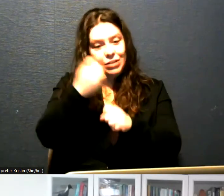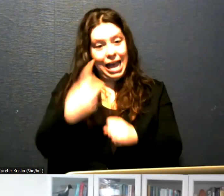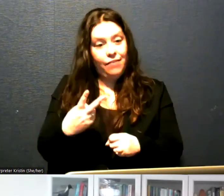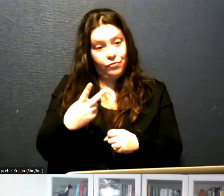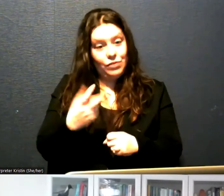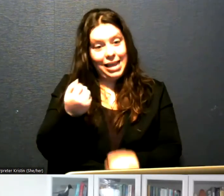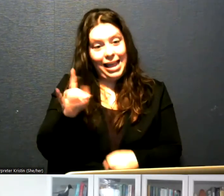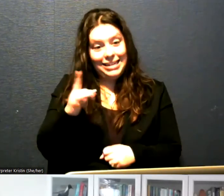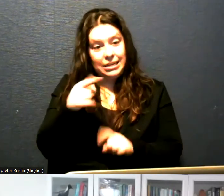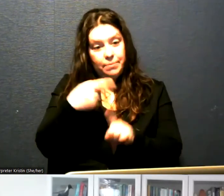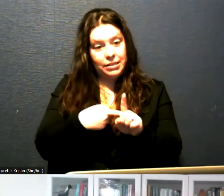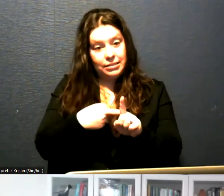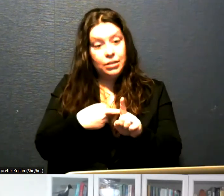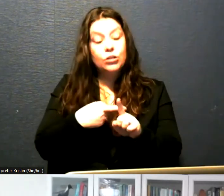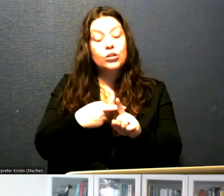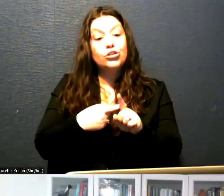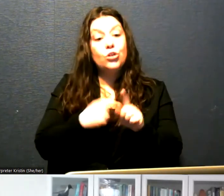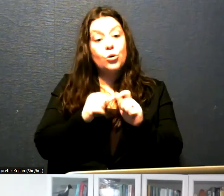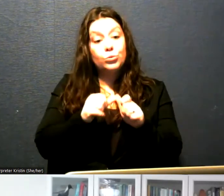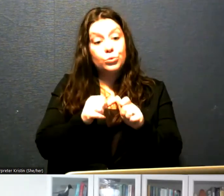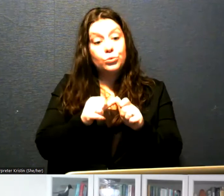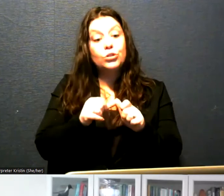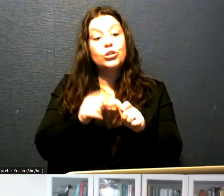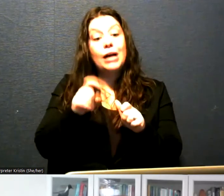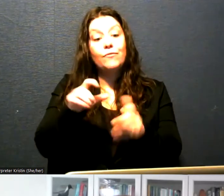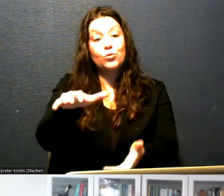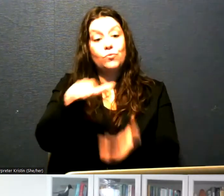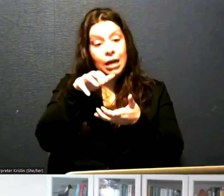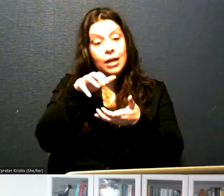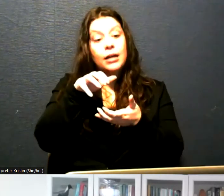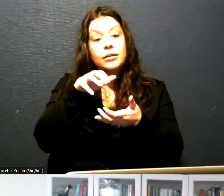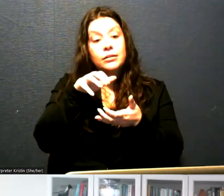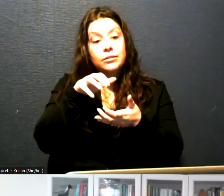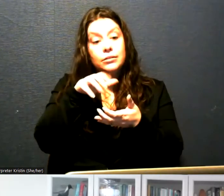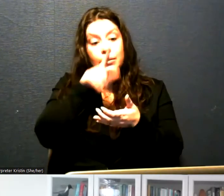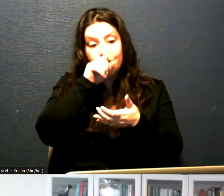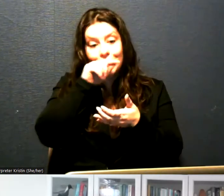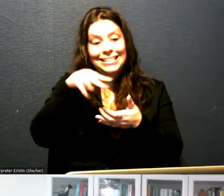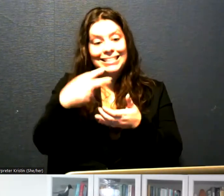we have to recover the bird in its second year after it's gone back to its nest again in the